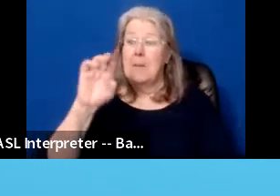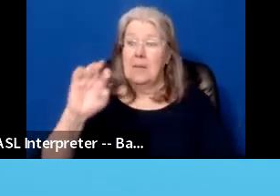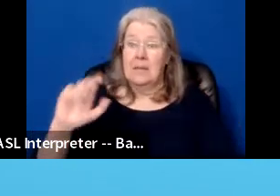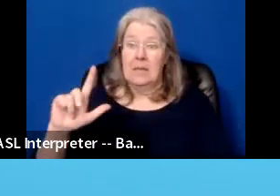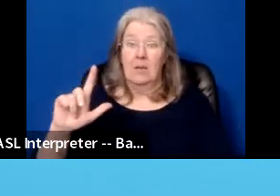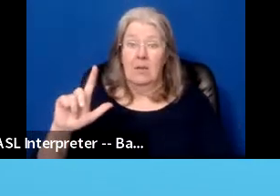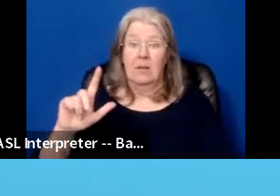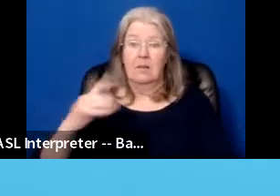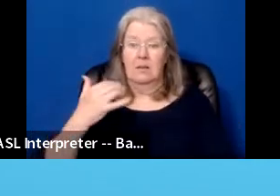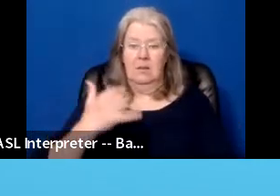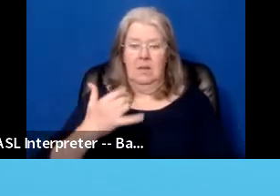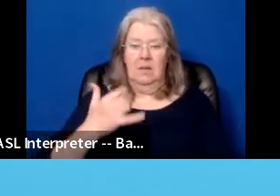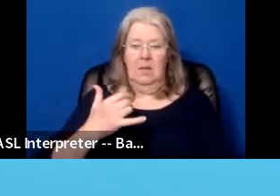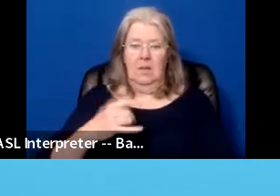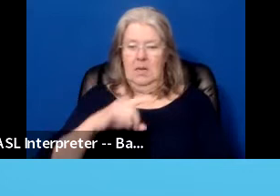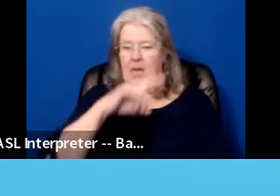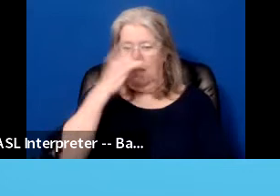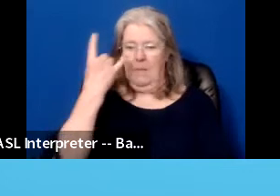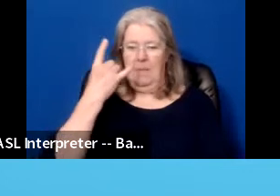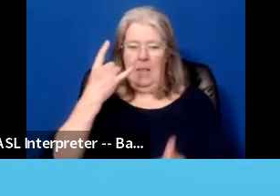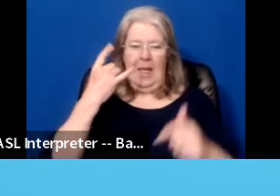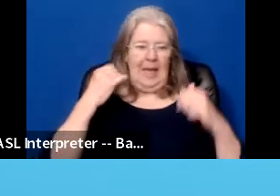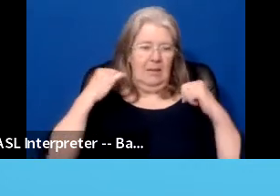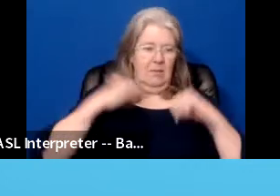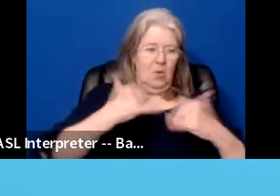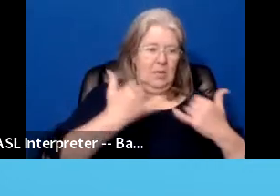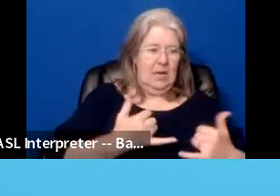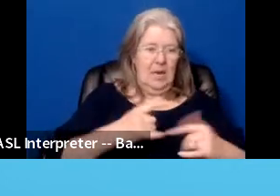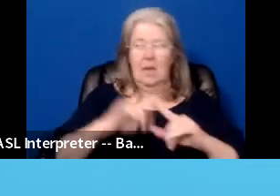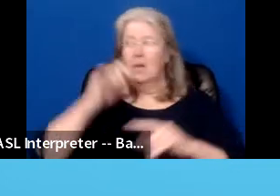a black jacket, and tomorrow I'm wearing a bright pink jacket. Well that bright pink jacket